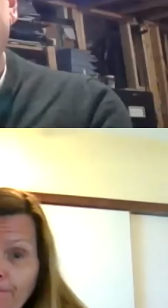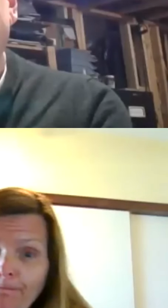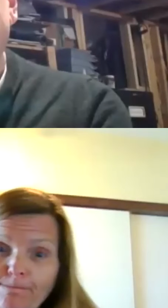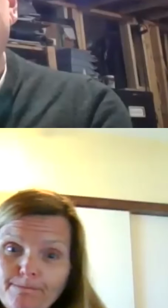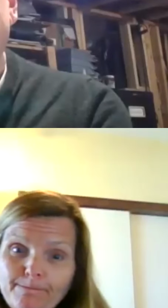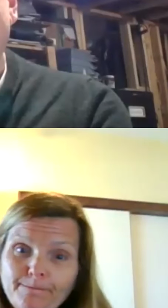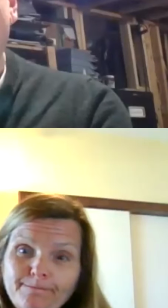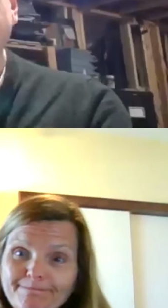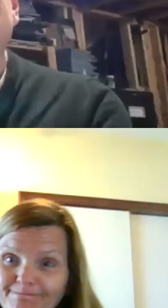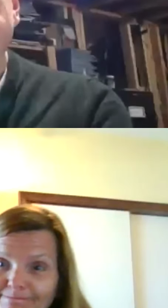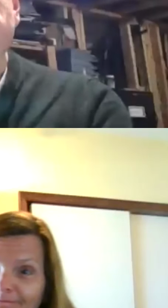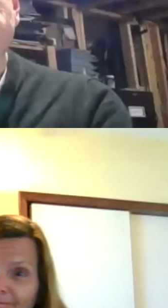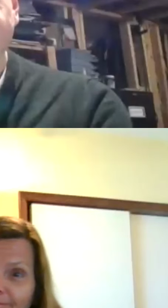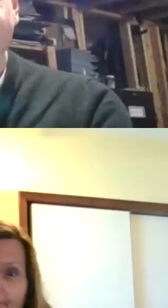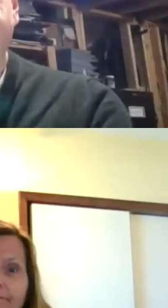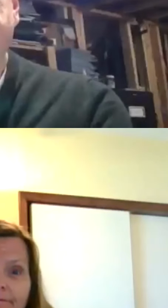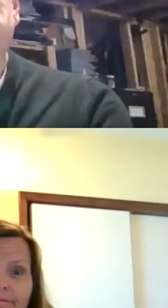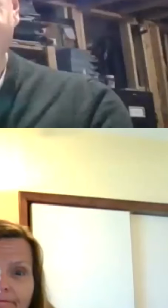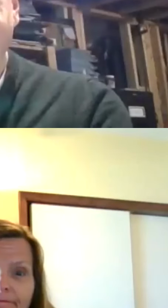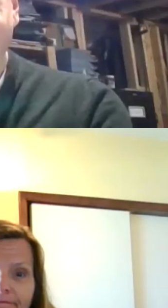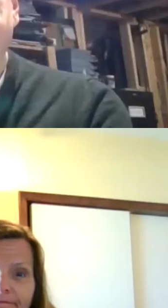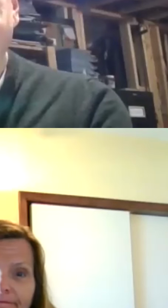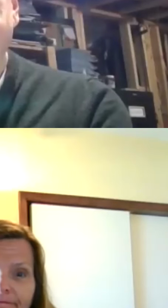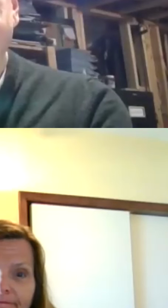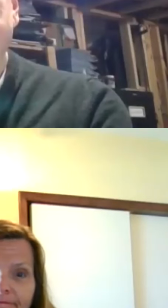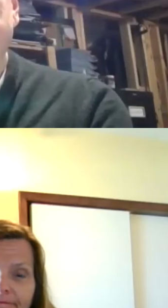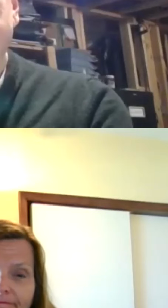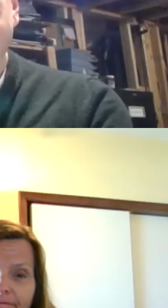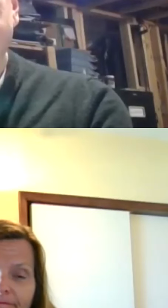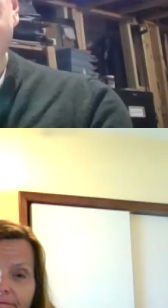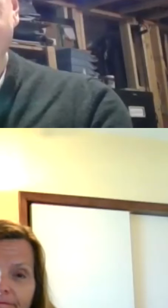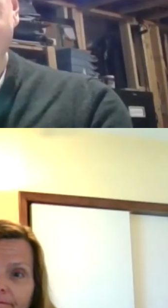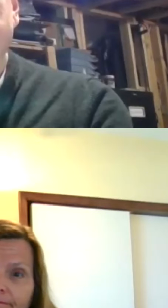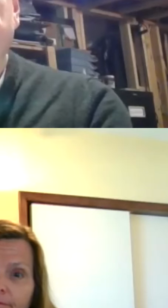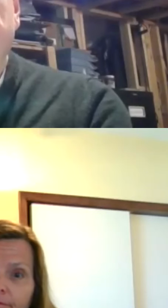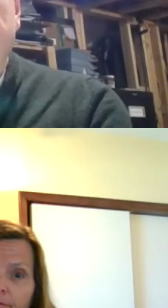We get paid staff for the time to educate themselves on the vaccine through videos such as